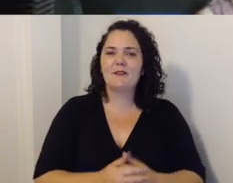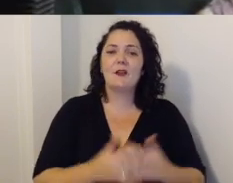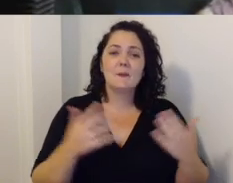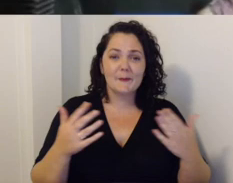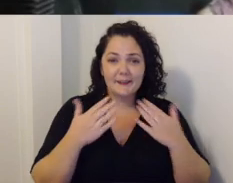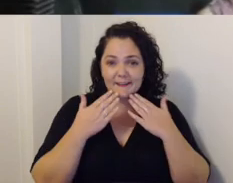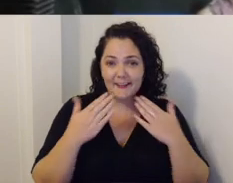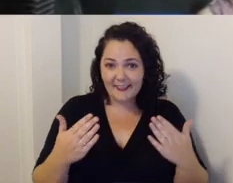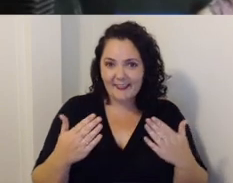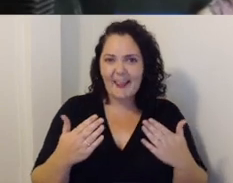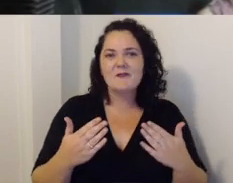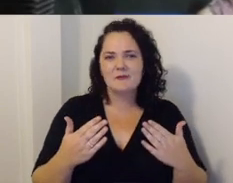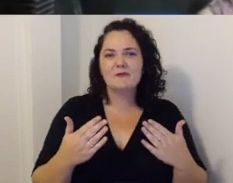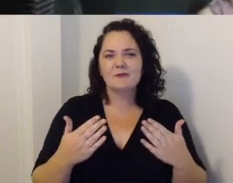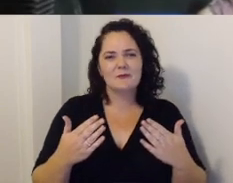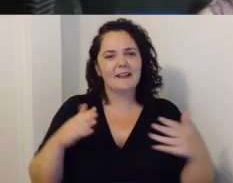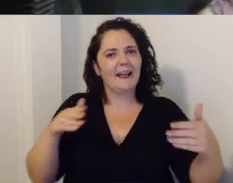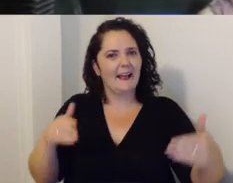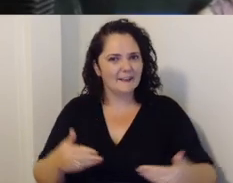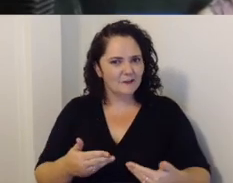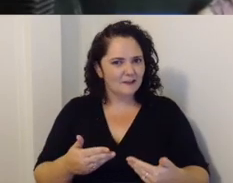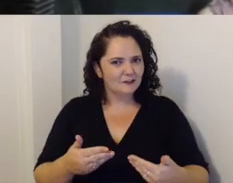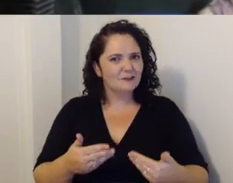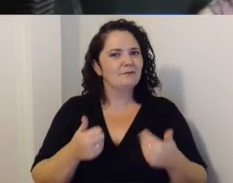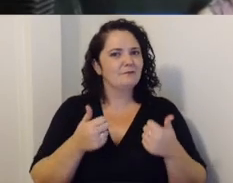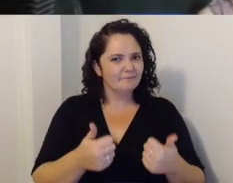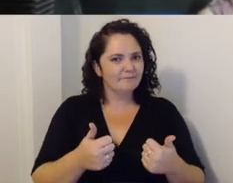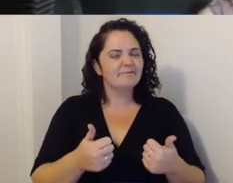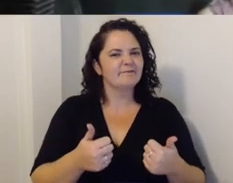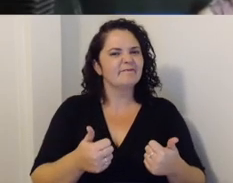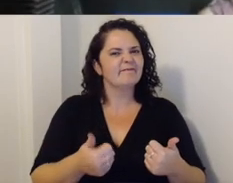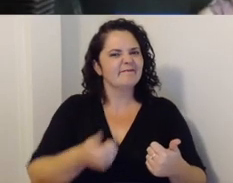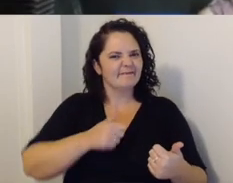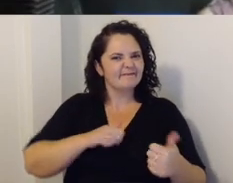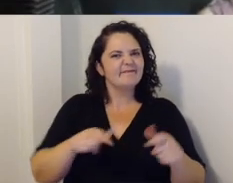Well I thank you so much Shannon for that lovely introduction I too would like to pay my respects